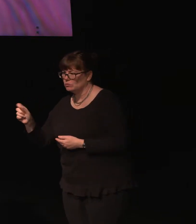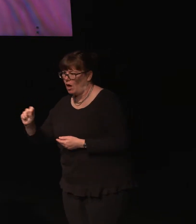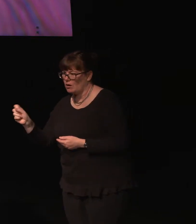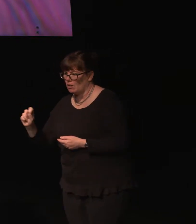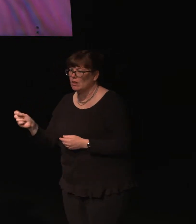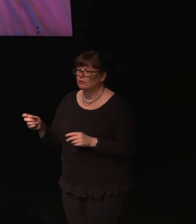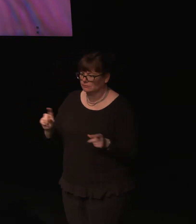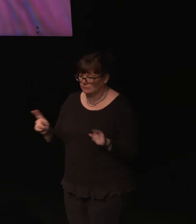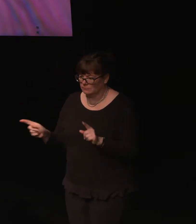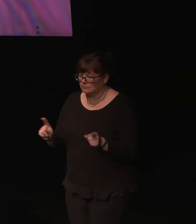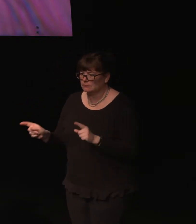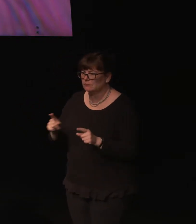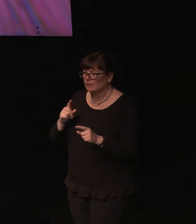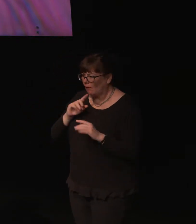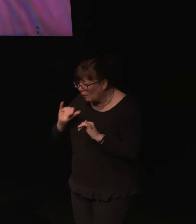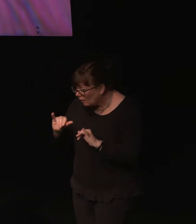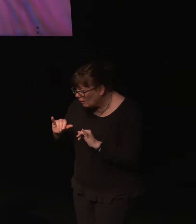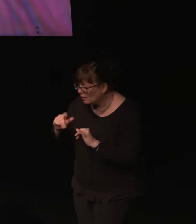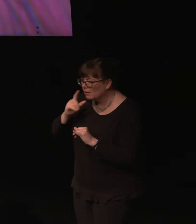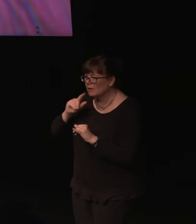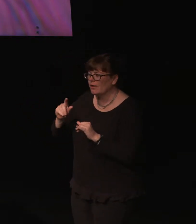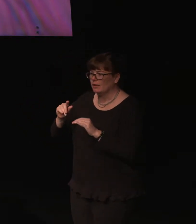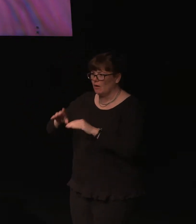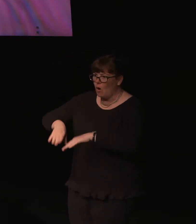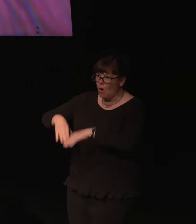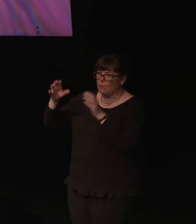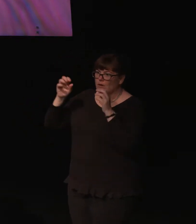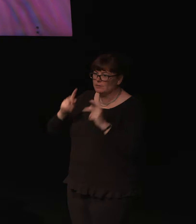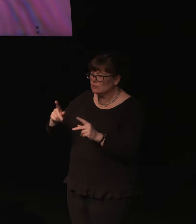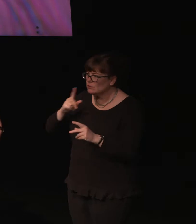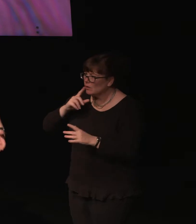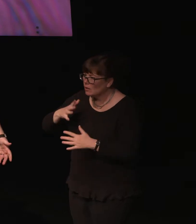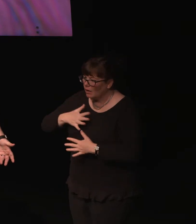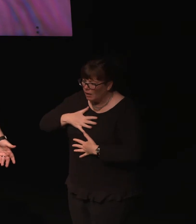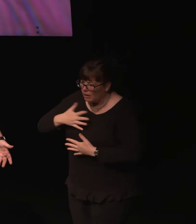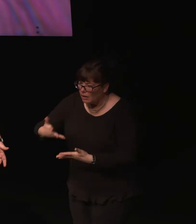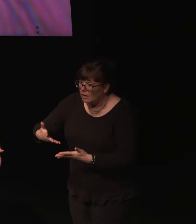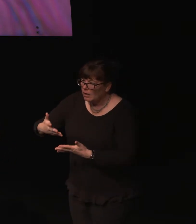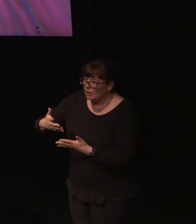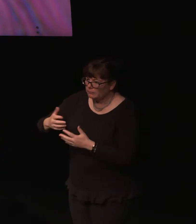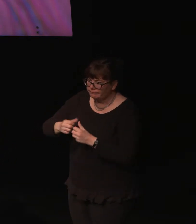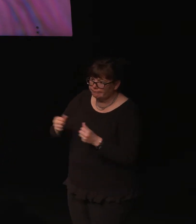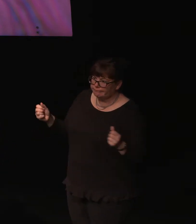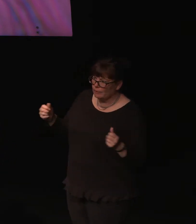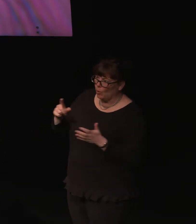Because it got the floodgates opening got us to have a dialogue about, you know, what we needed in the game.